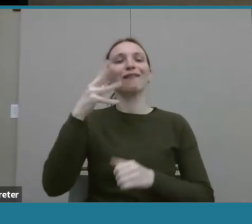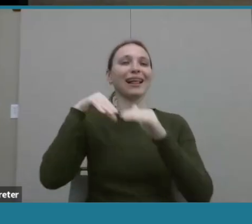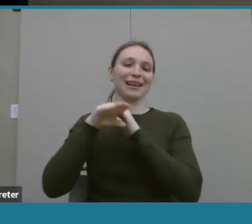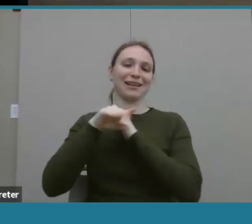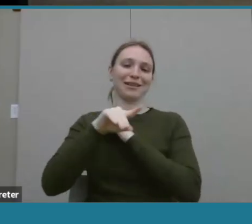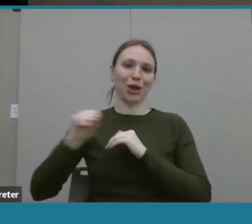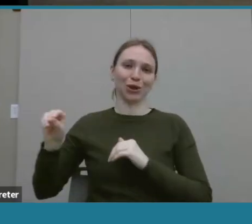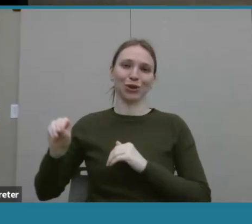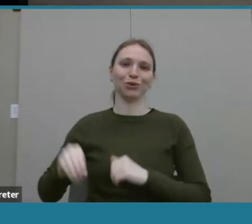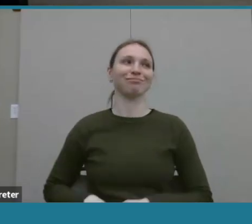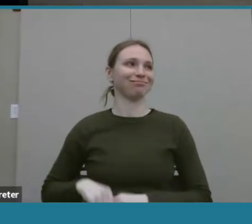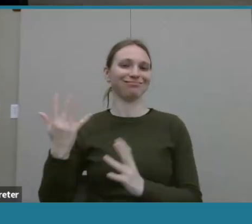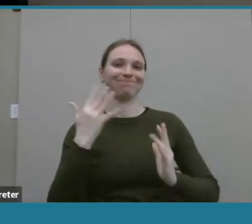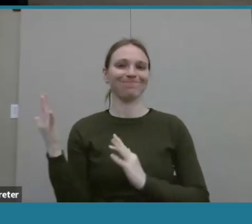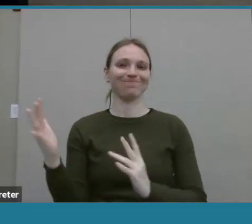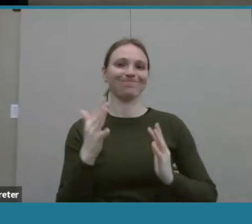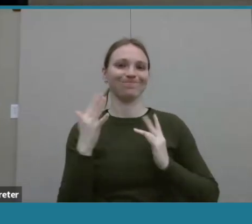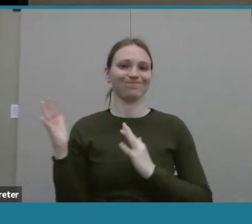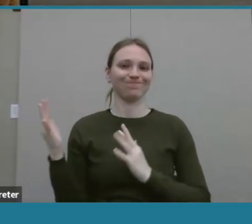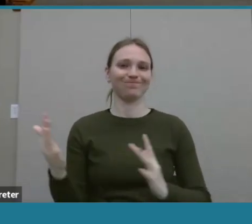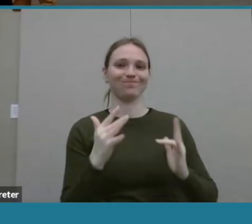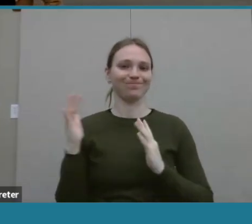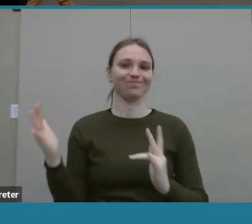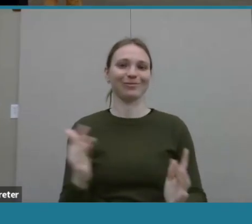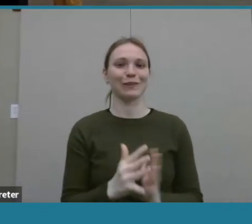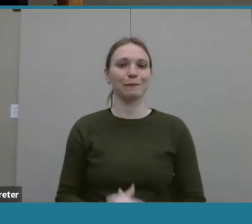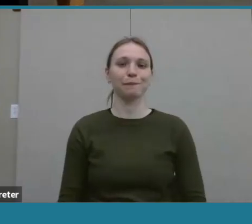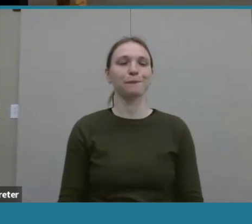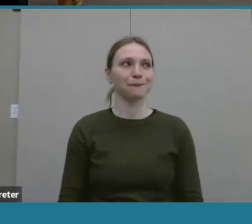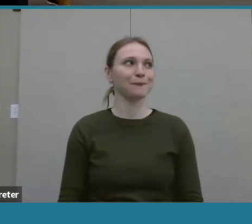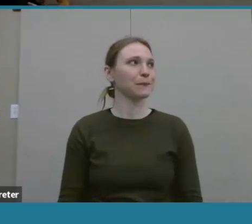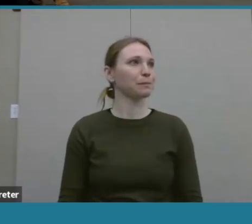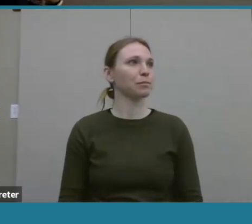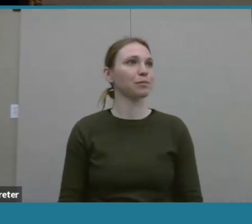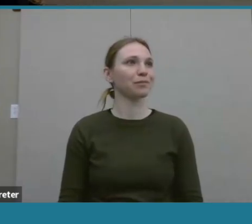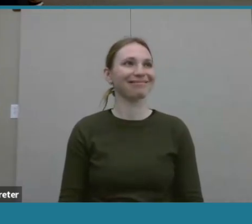[AD] Next slide, emails. APrice@LPZoo.org and BGreen@LPZoo.org